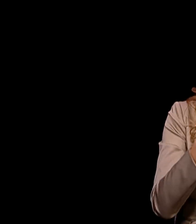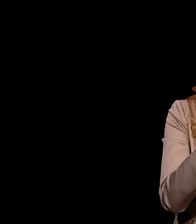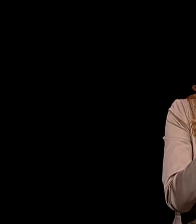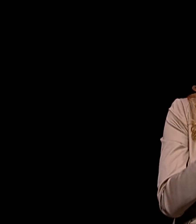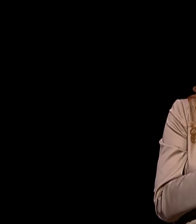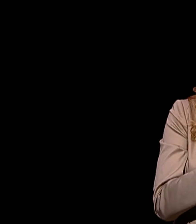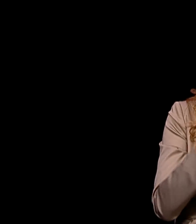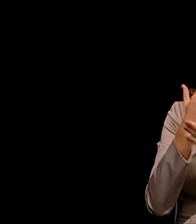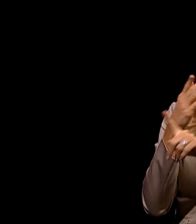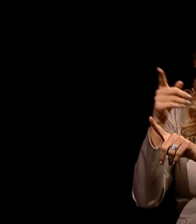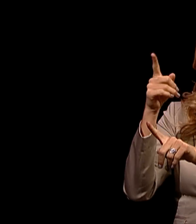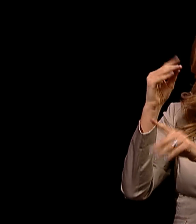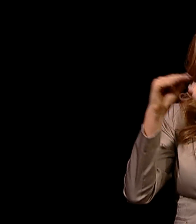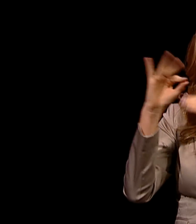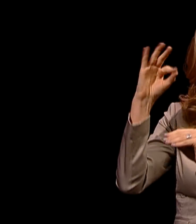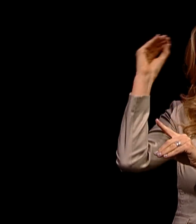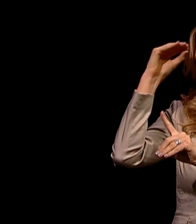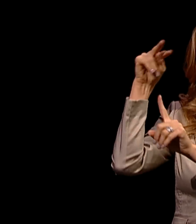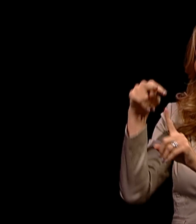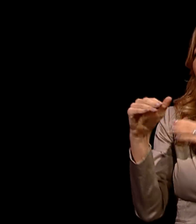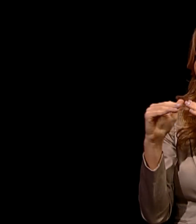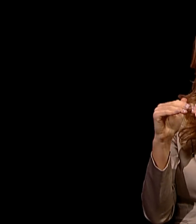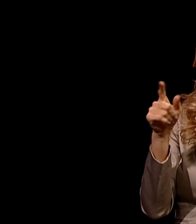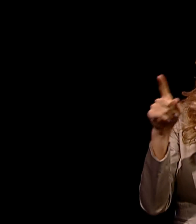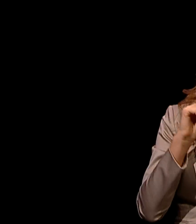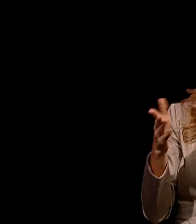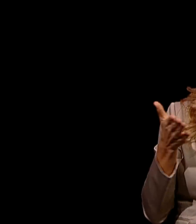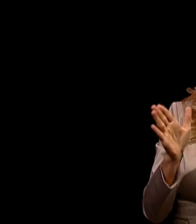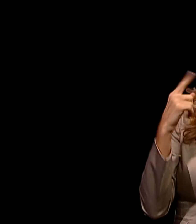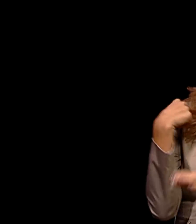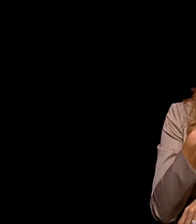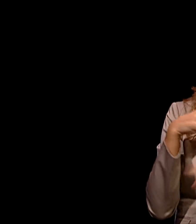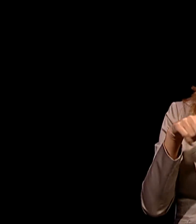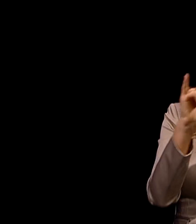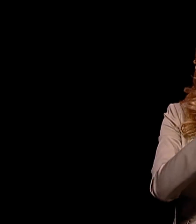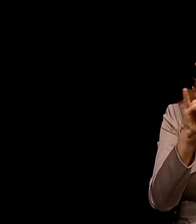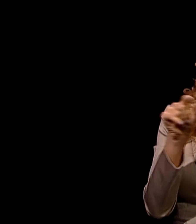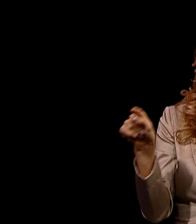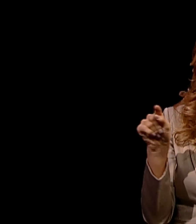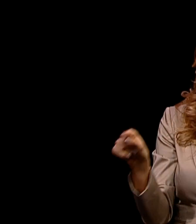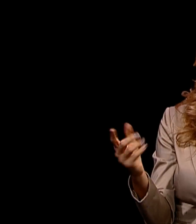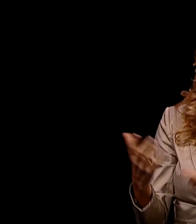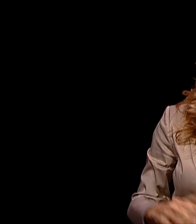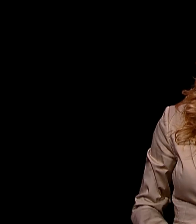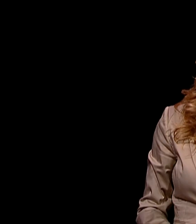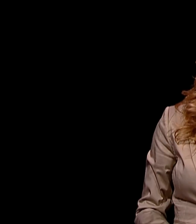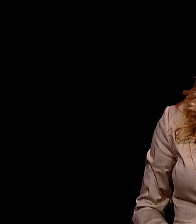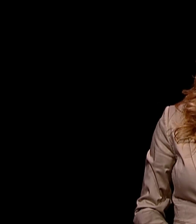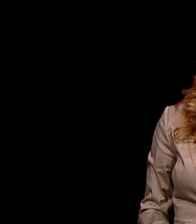difference between a blog that is fact a based, or opinion basis. Are there ways for us to identify the difference?